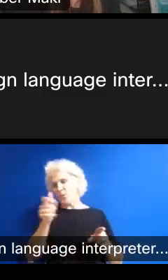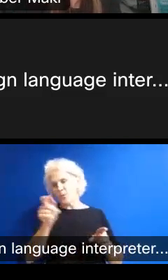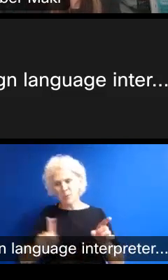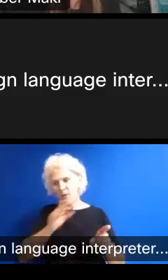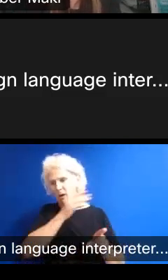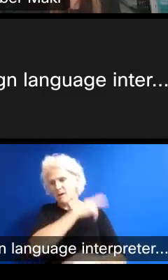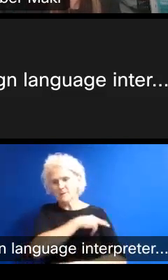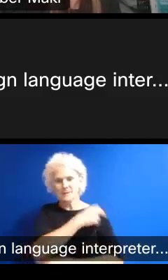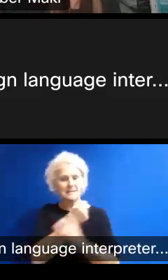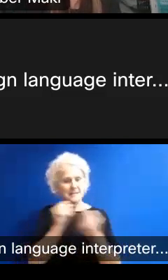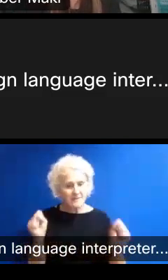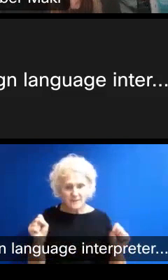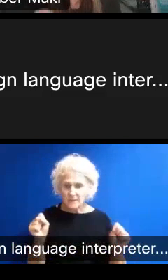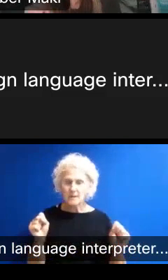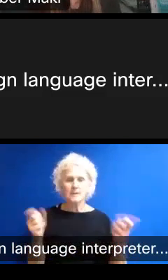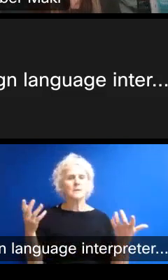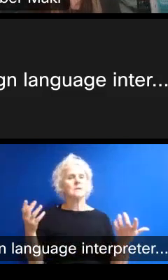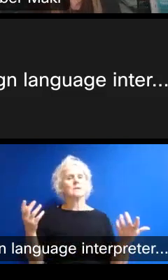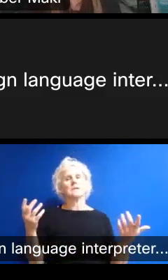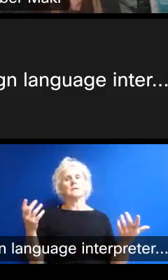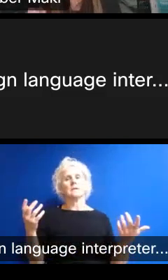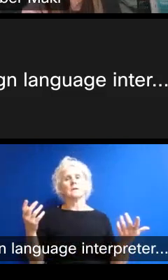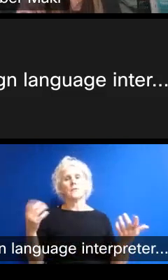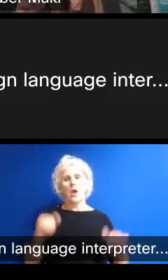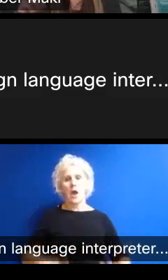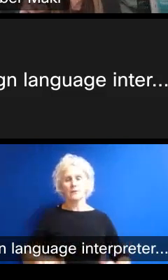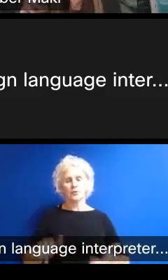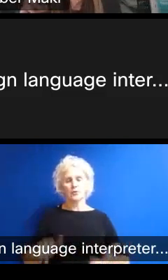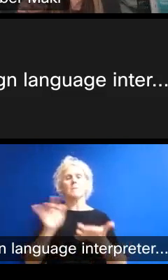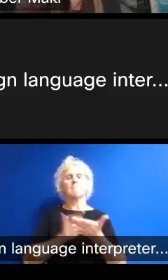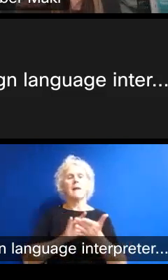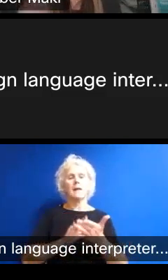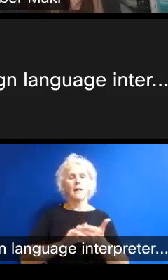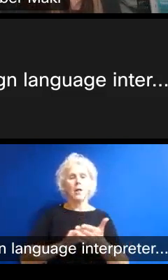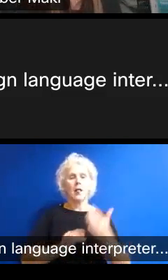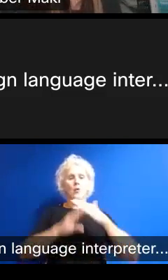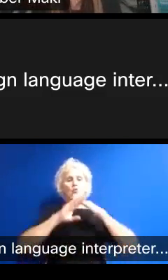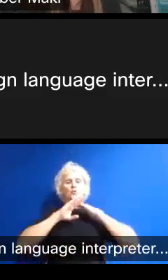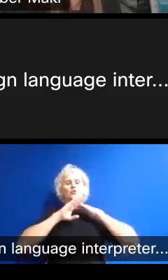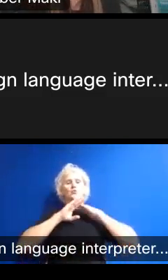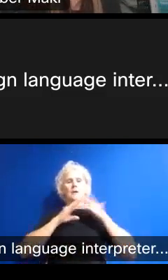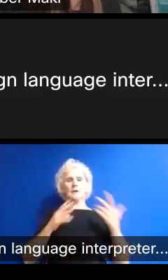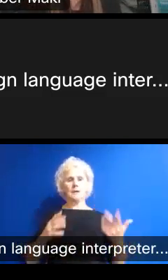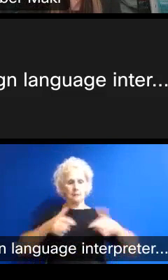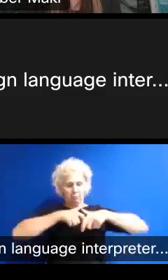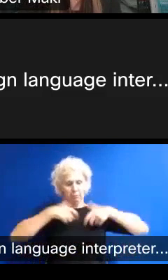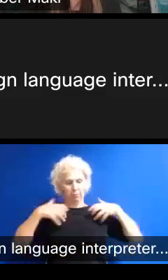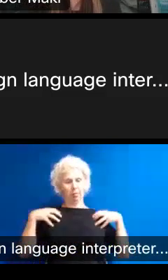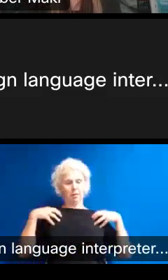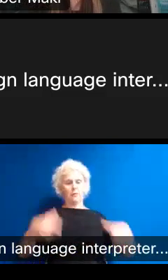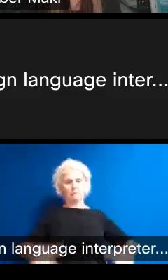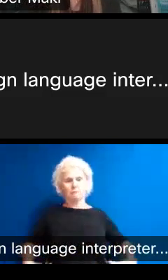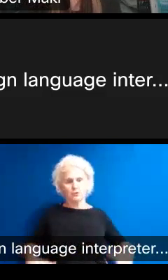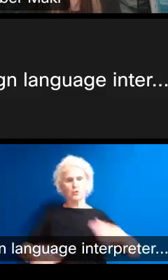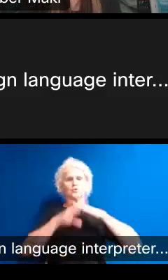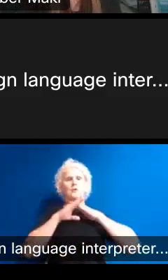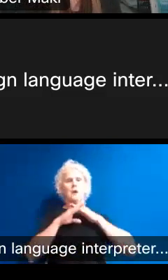to using medical restraint, mechanical restraint and seclusion to try to manage